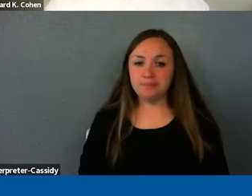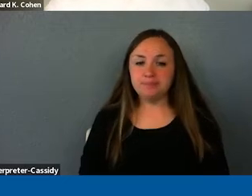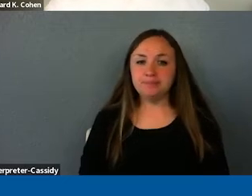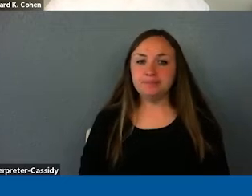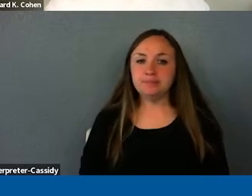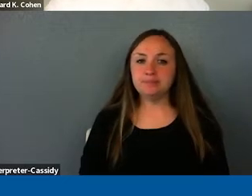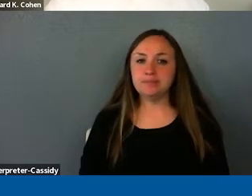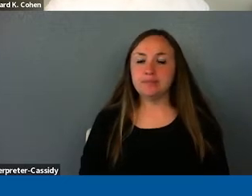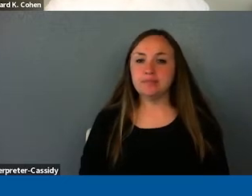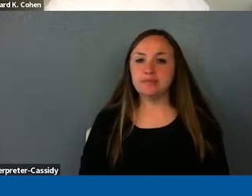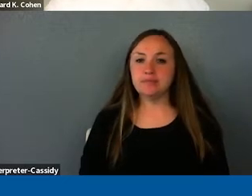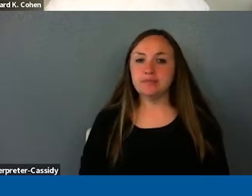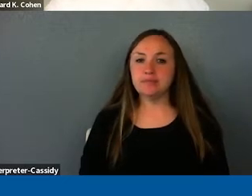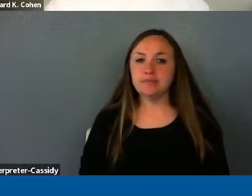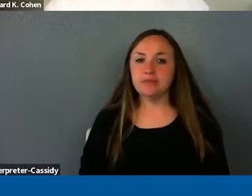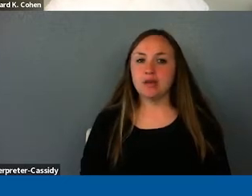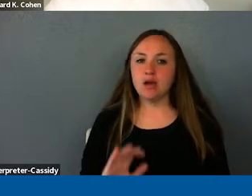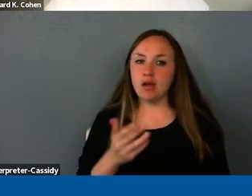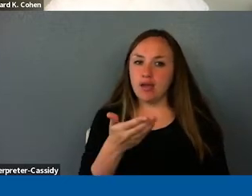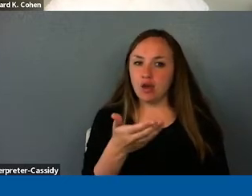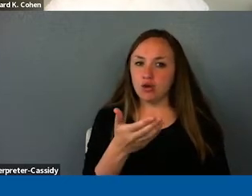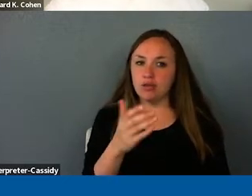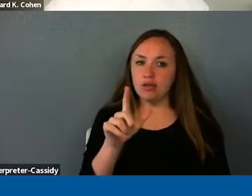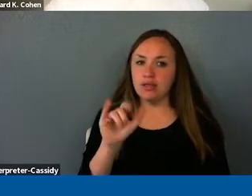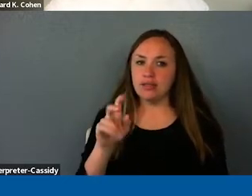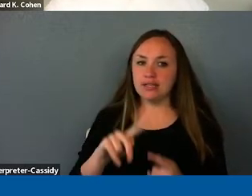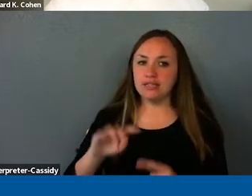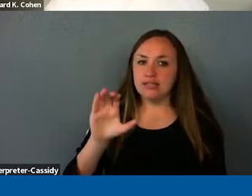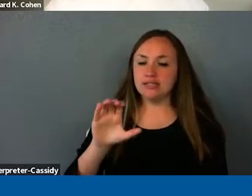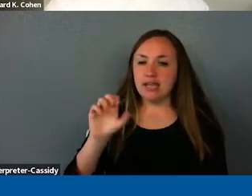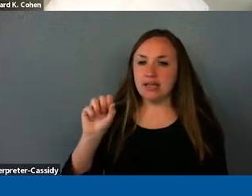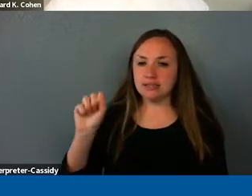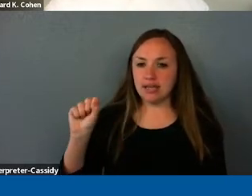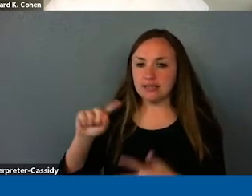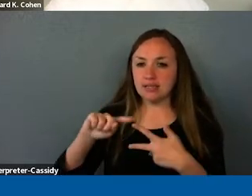To round out the example are links to the CSS and JavaScript files and the markup being used.